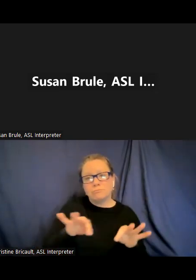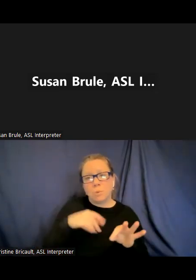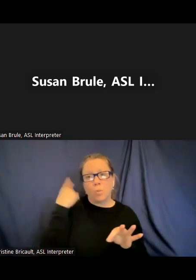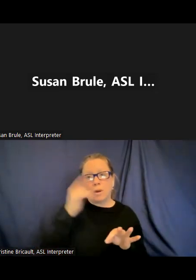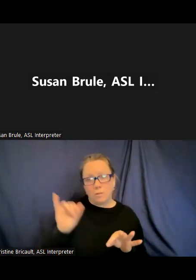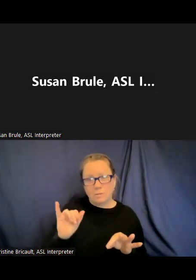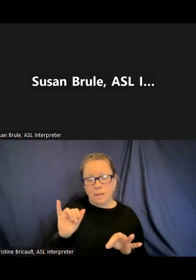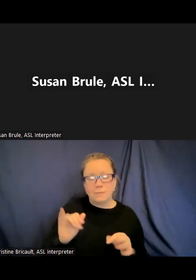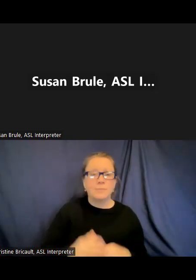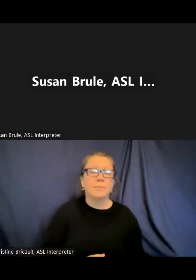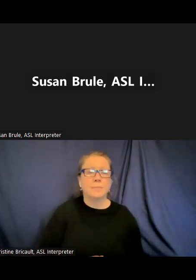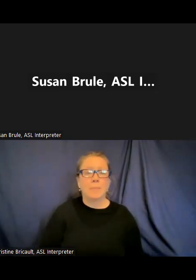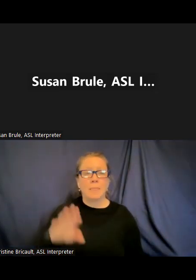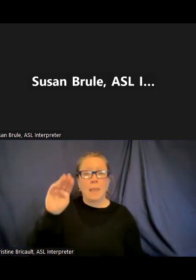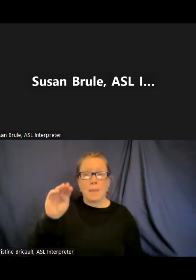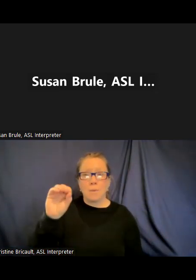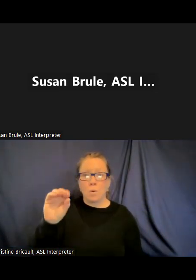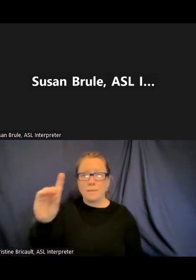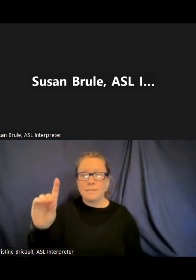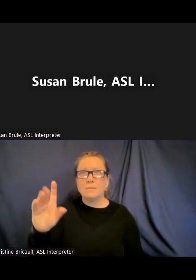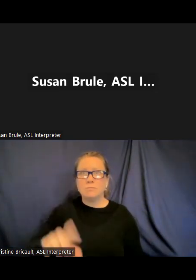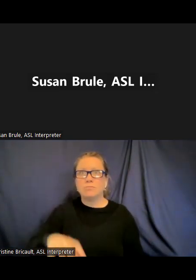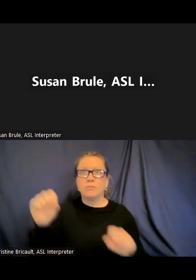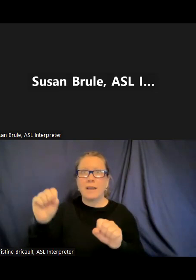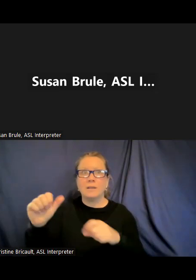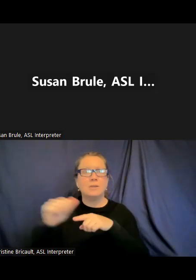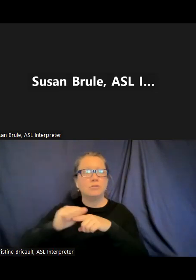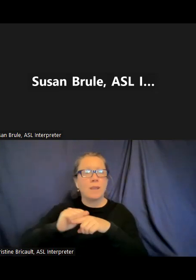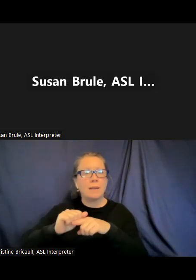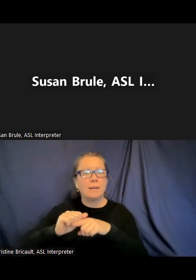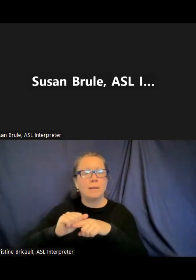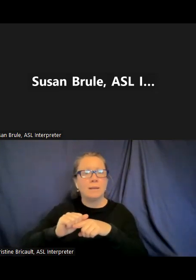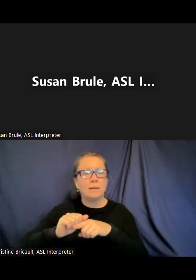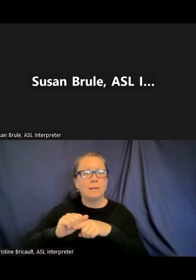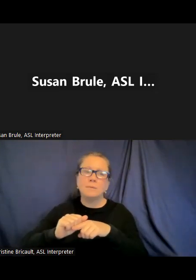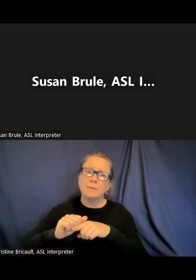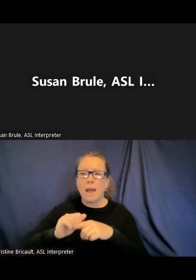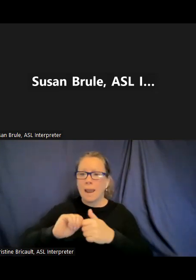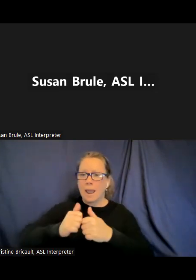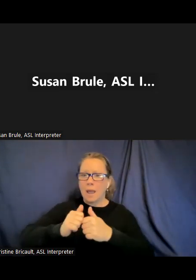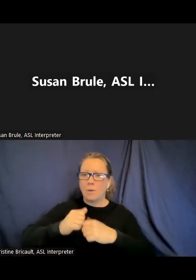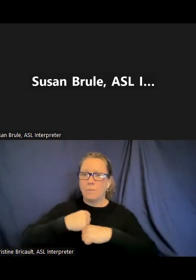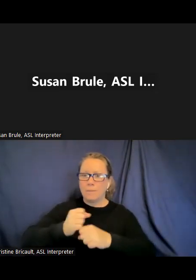MOD did a training on sort of how to make documents accessible, digital